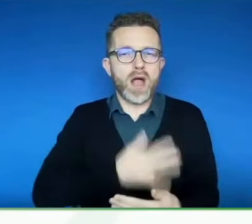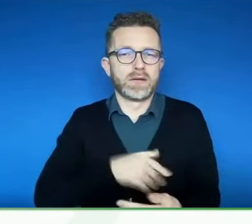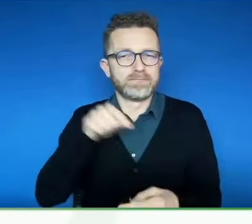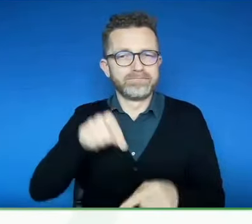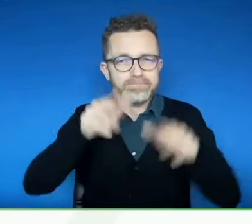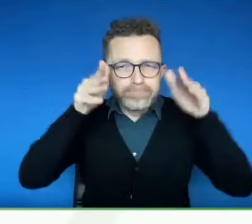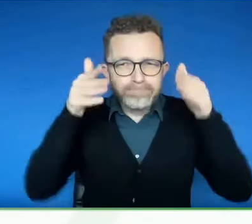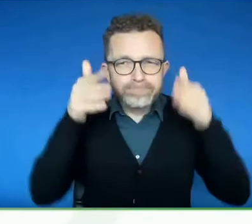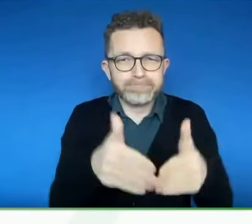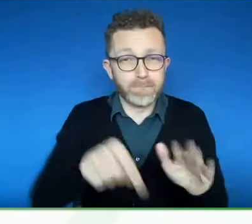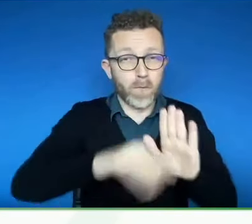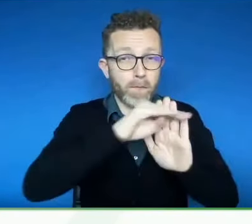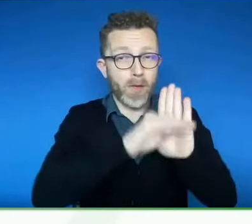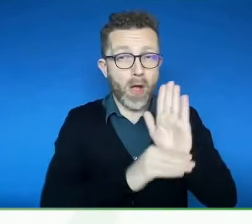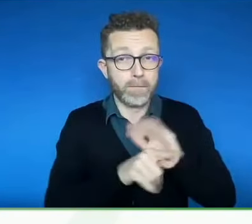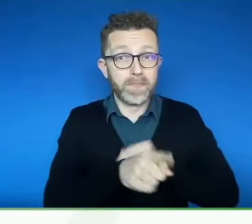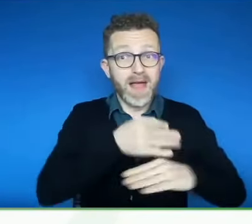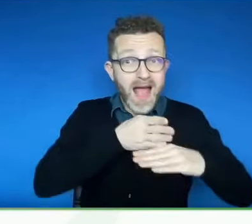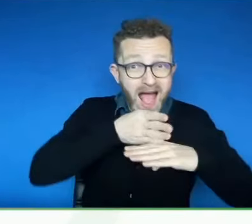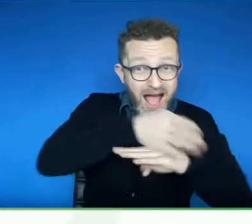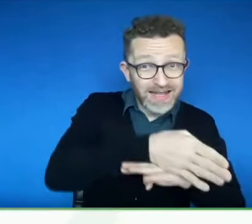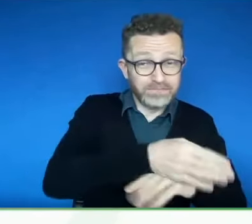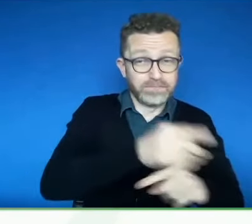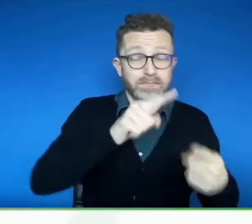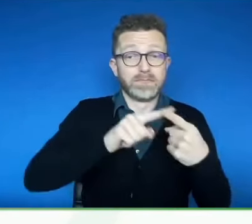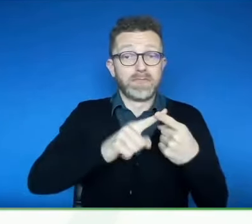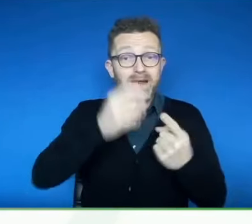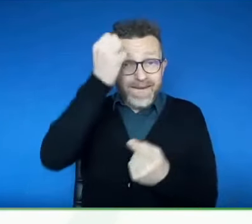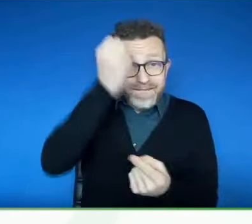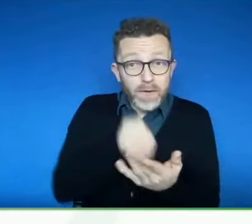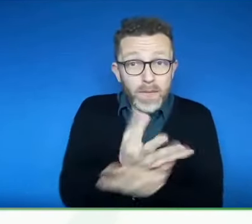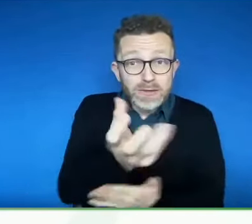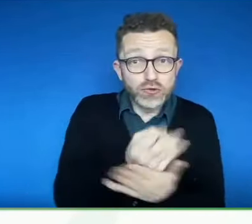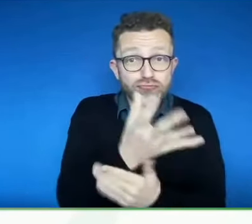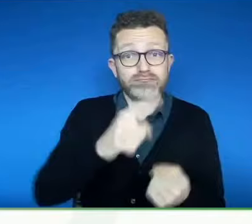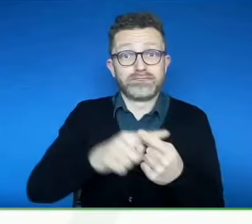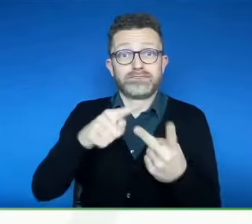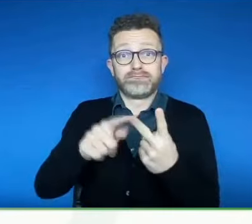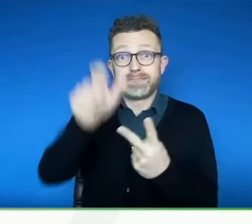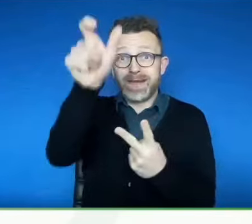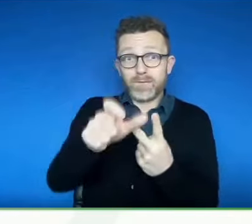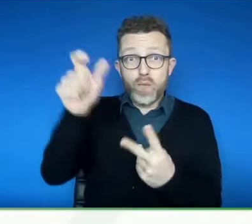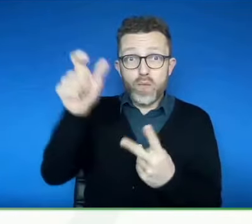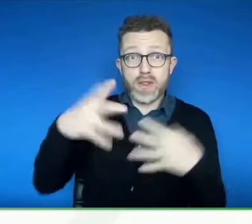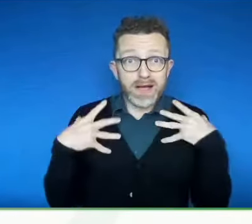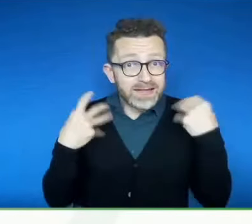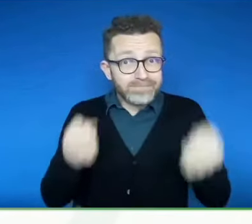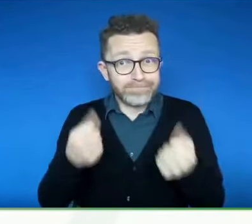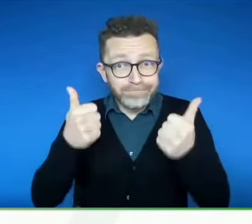with disabilities are often excluded from participating in events because they are not accessible, there excluded from